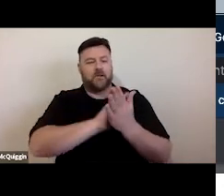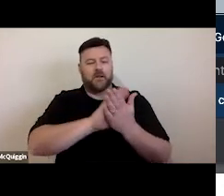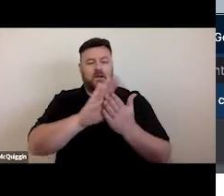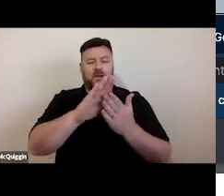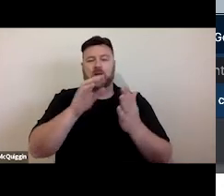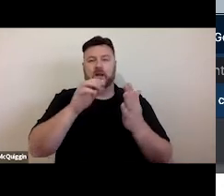So